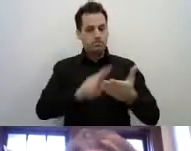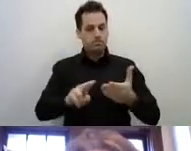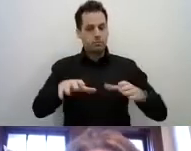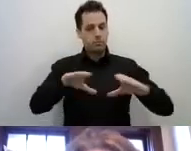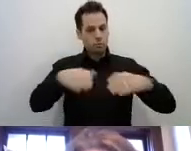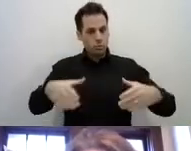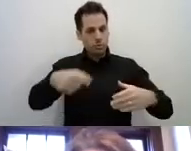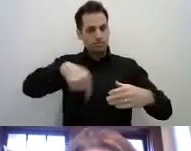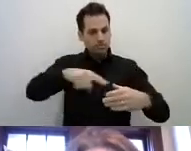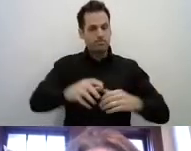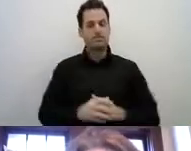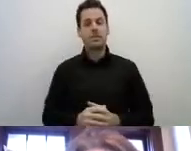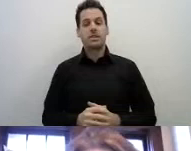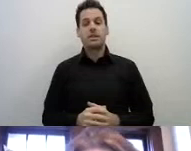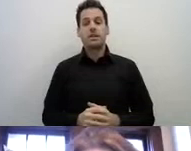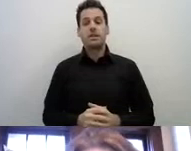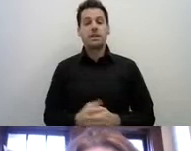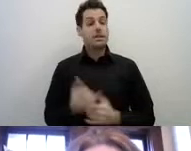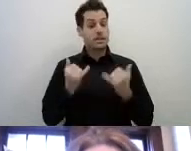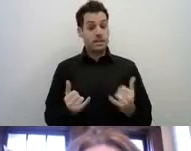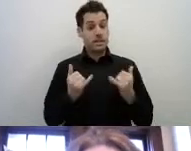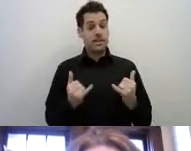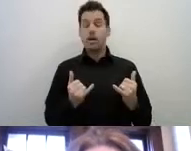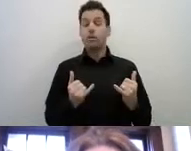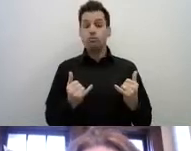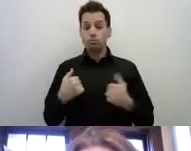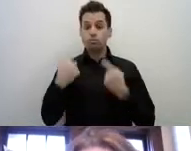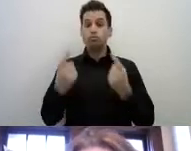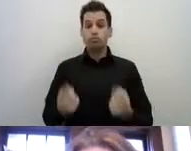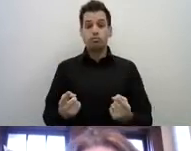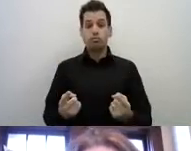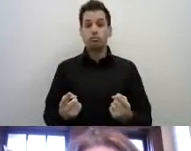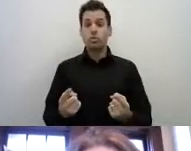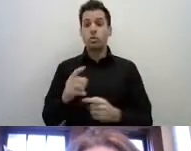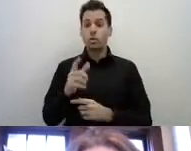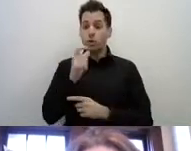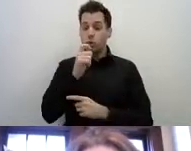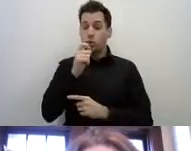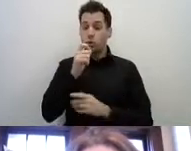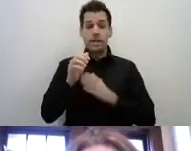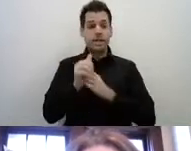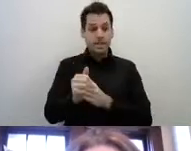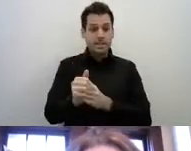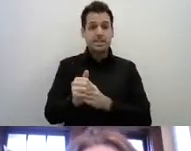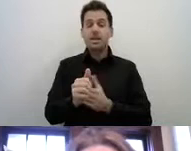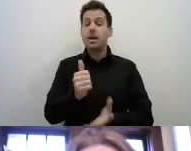disabilities and no different today we welcome as moderator yvonne peters and panelists vivi